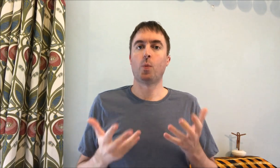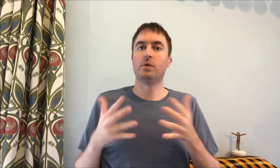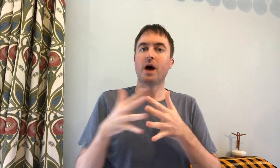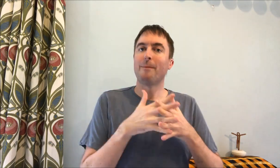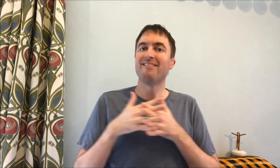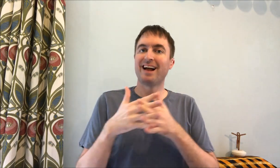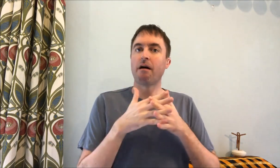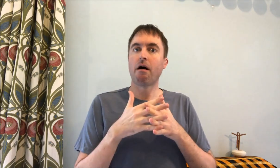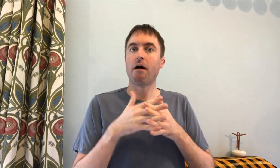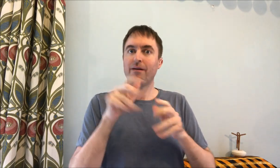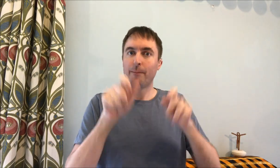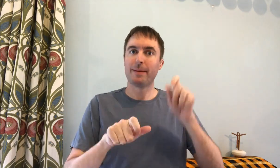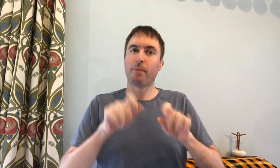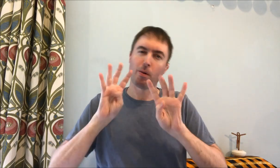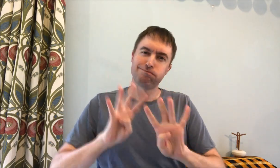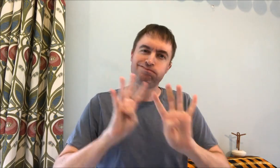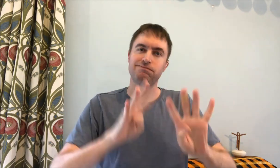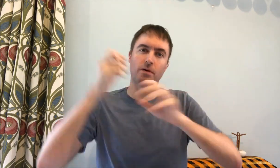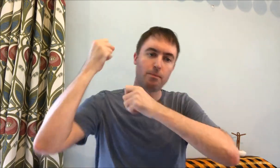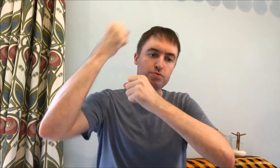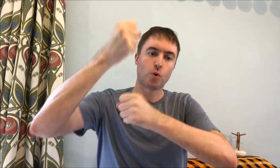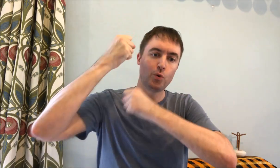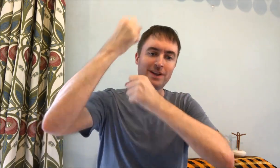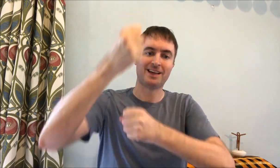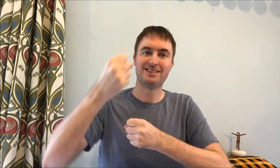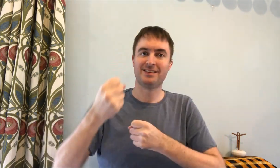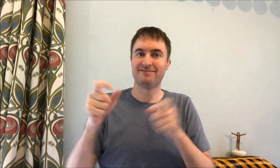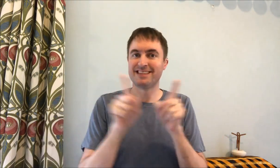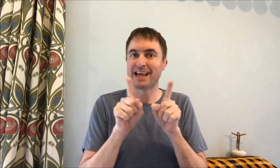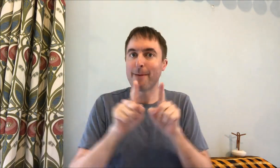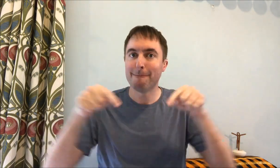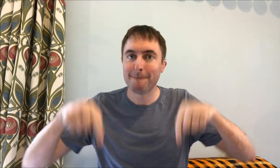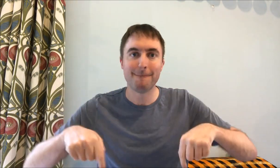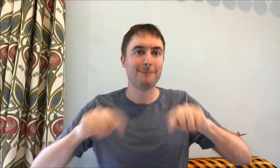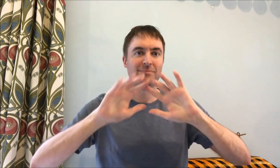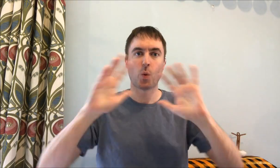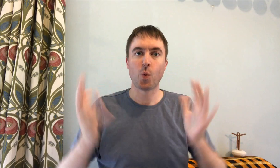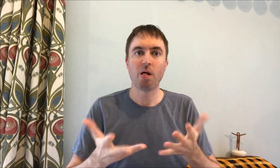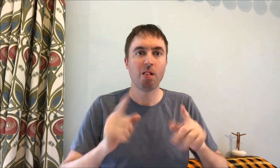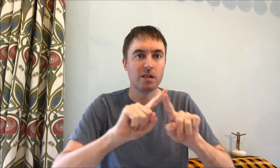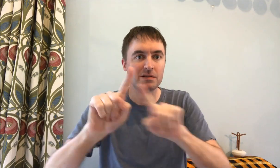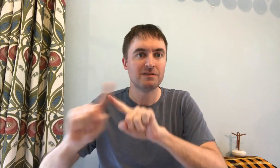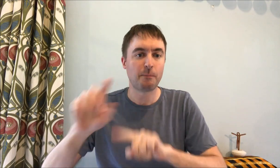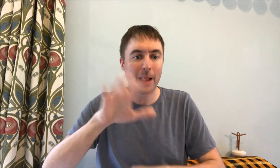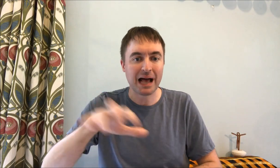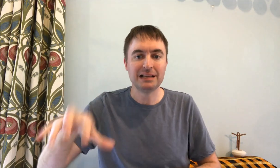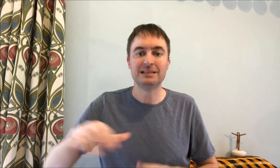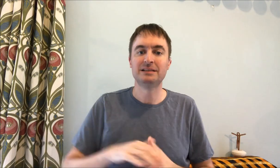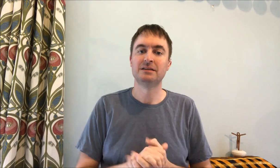Recently we have seen protests in America, the UK, and elsewhere.